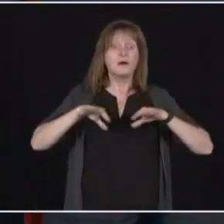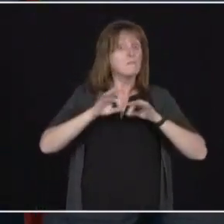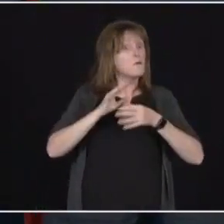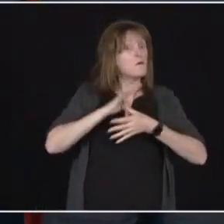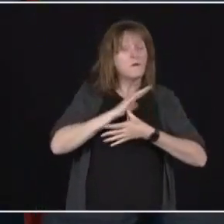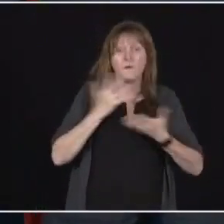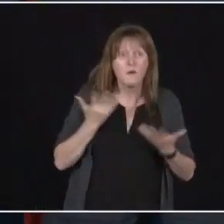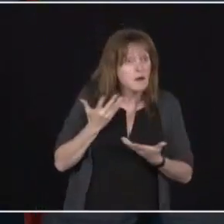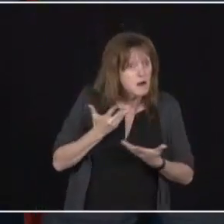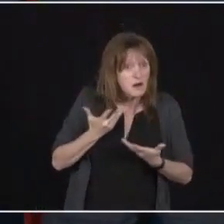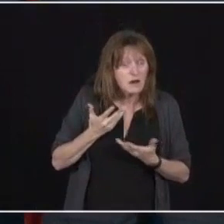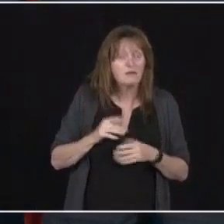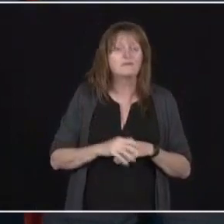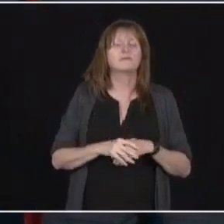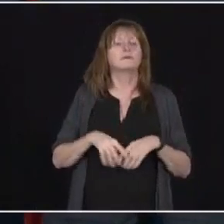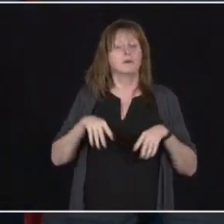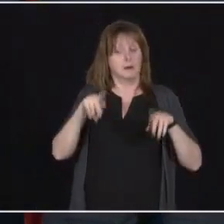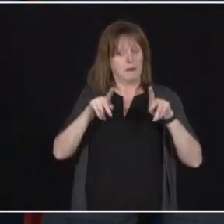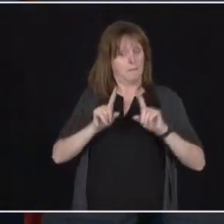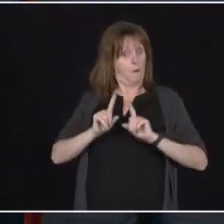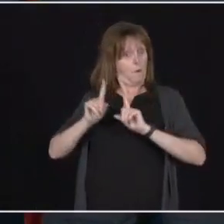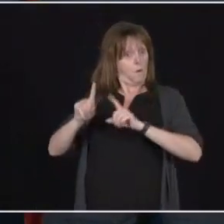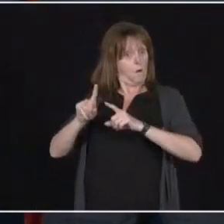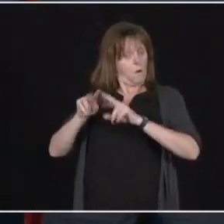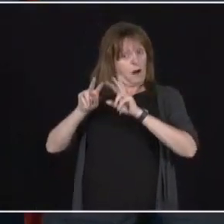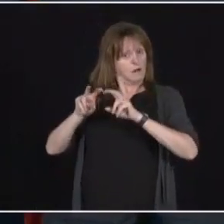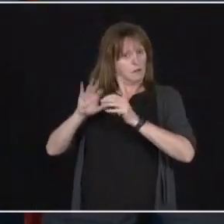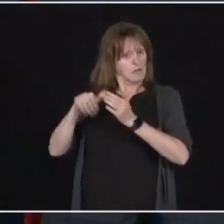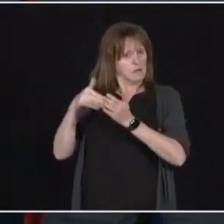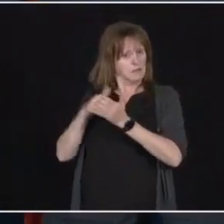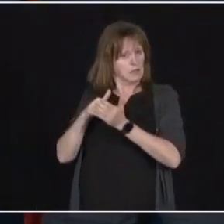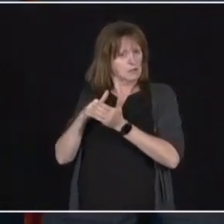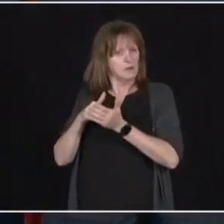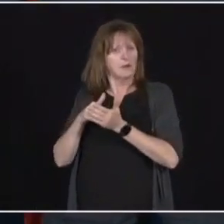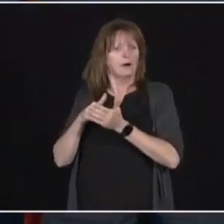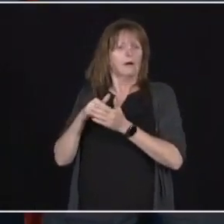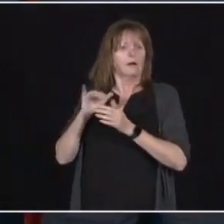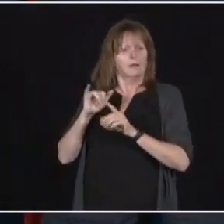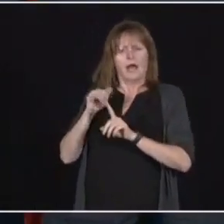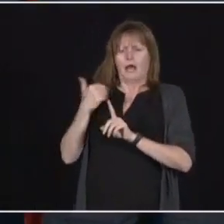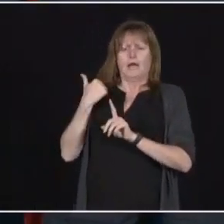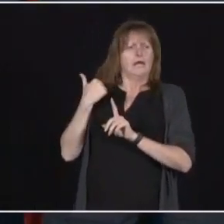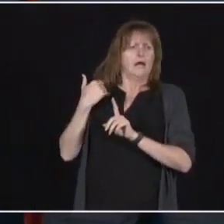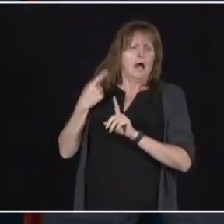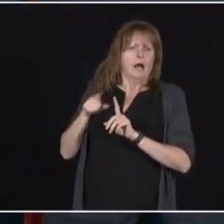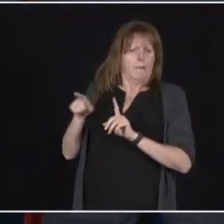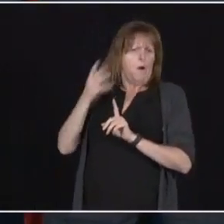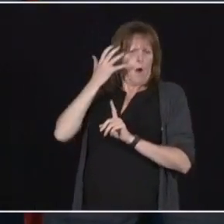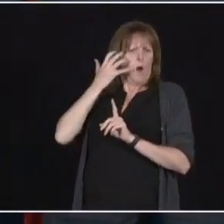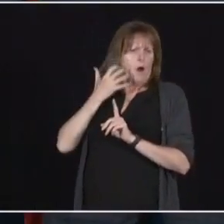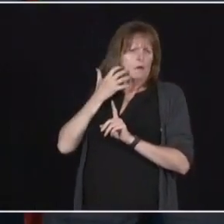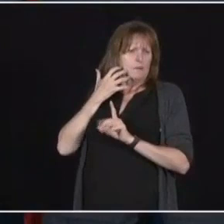public health. But I think it is also really important to note the fact that when people went to the assessment